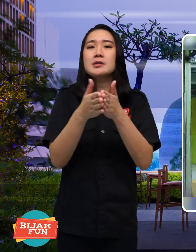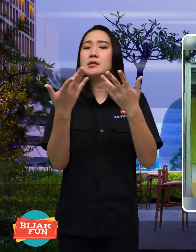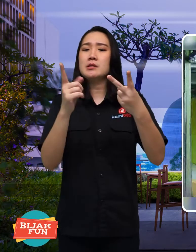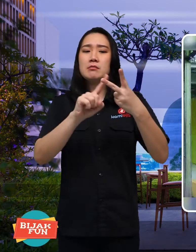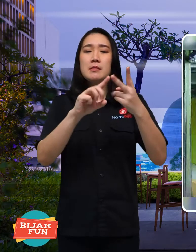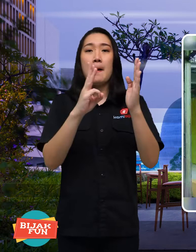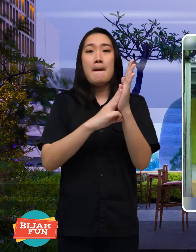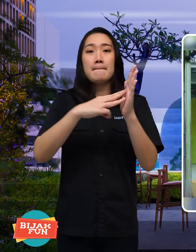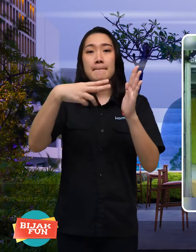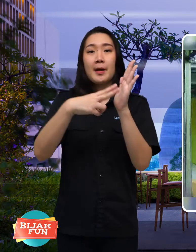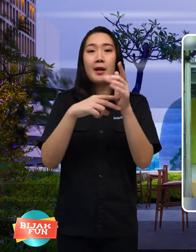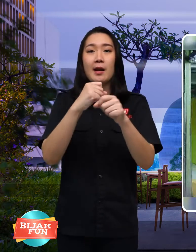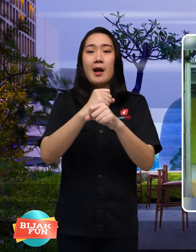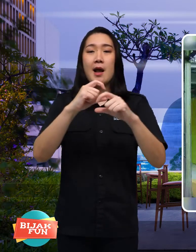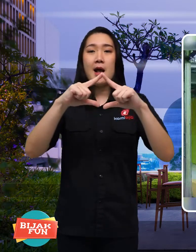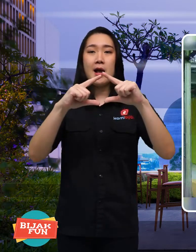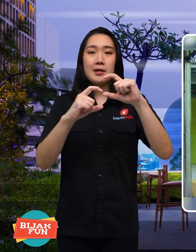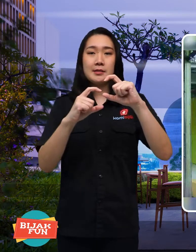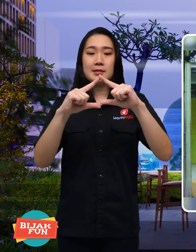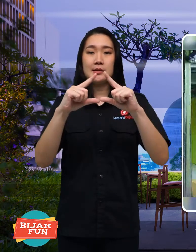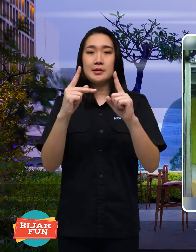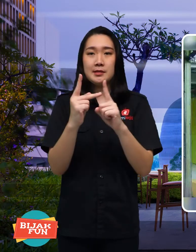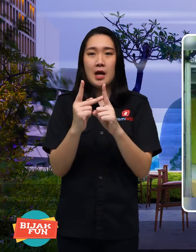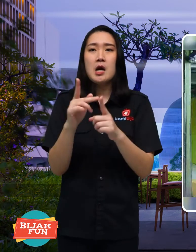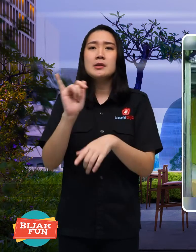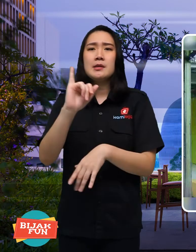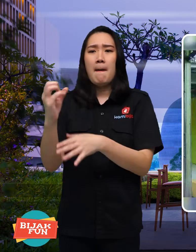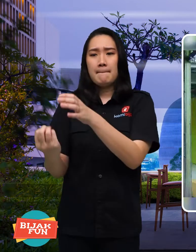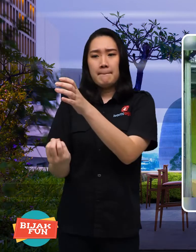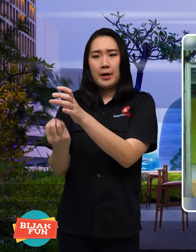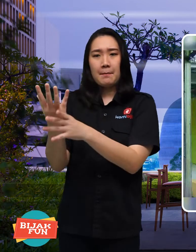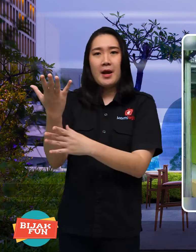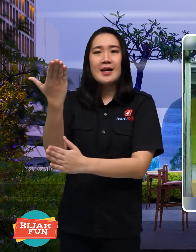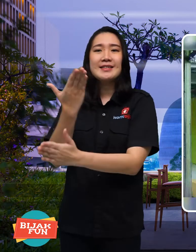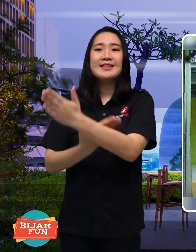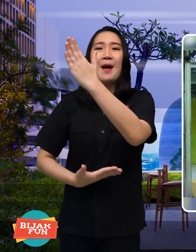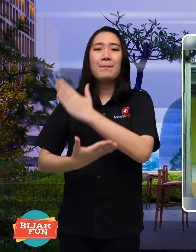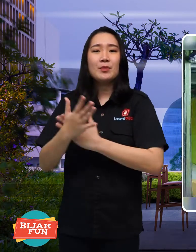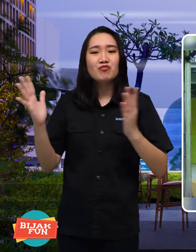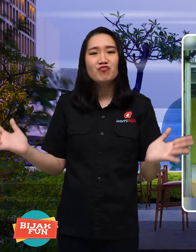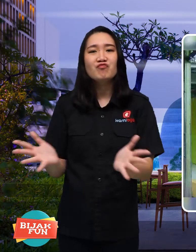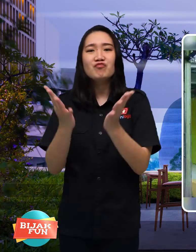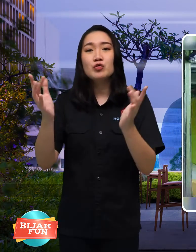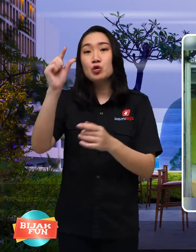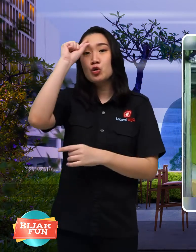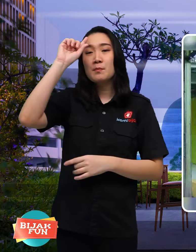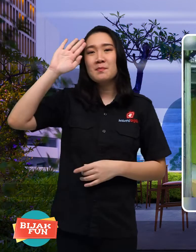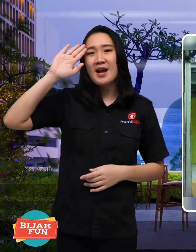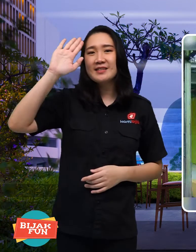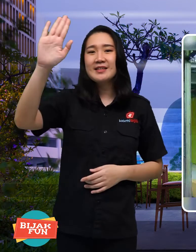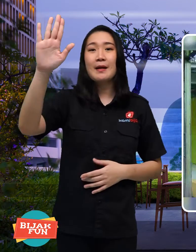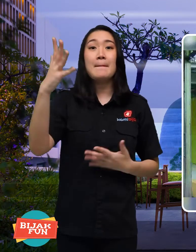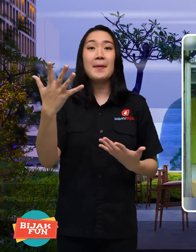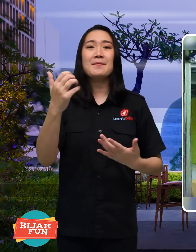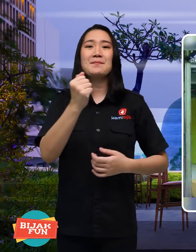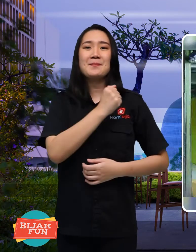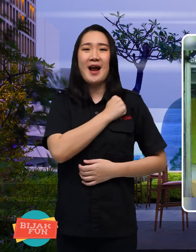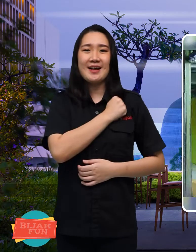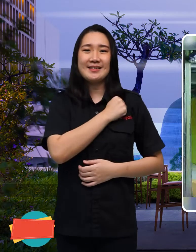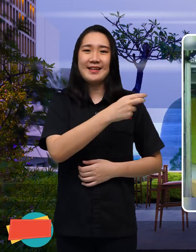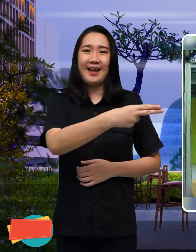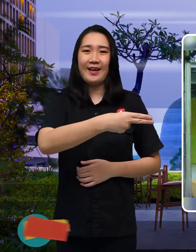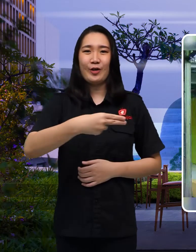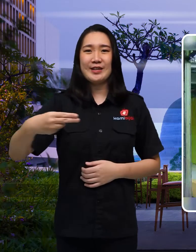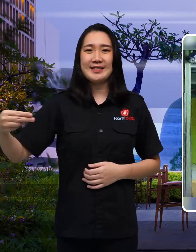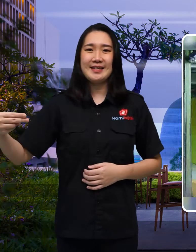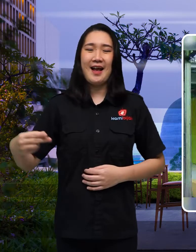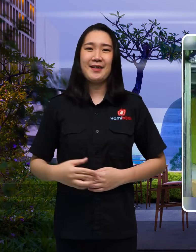hone, and develop Disabilities for the future of the Indonesian nation.